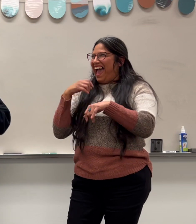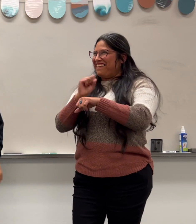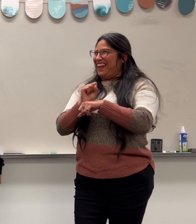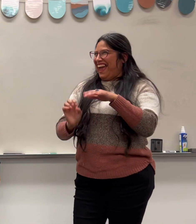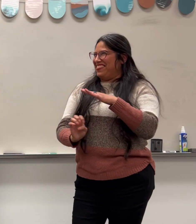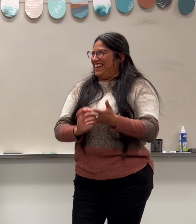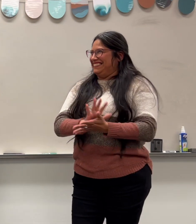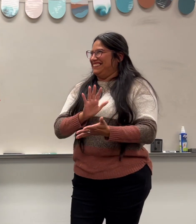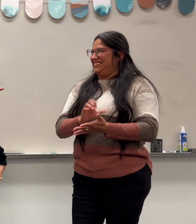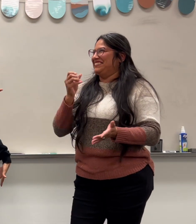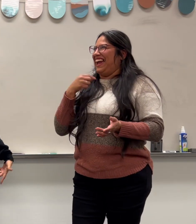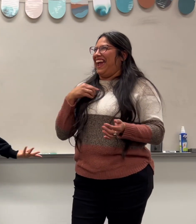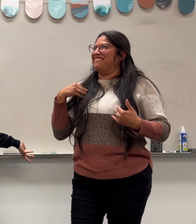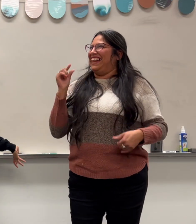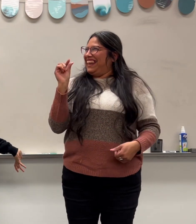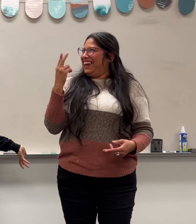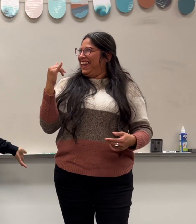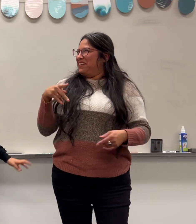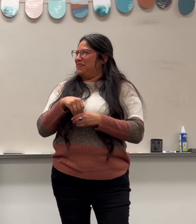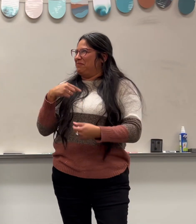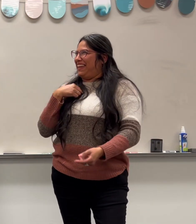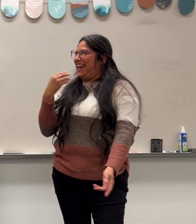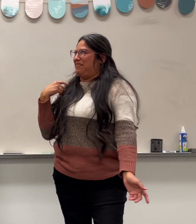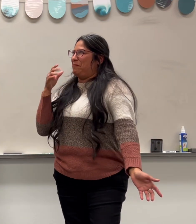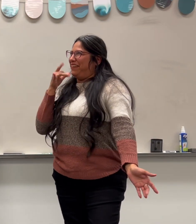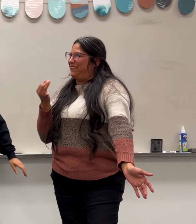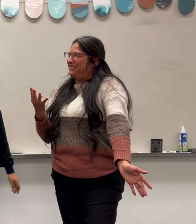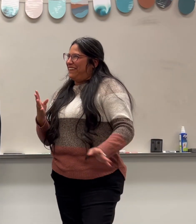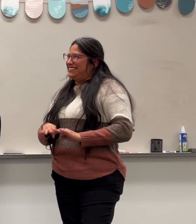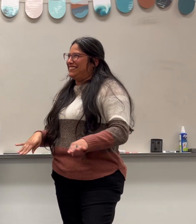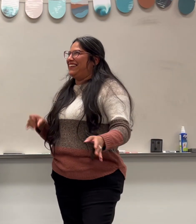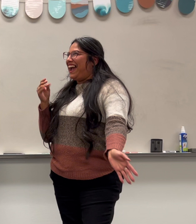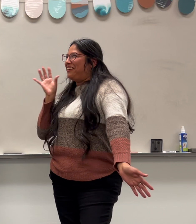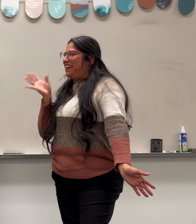and we would I work at an elementary school I've got a little bit of hipness left in me and I'm a